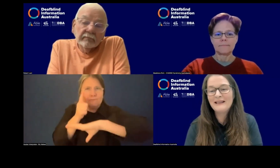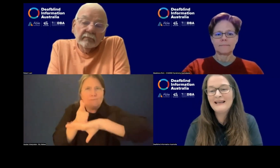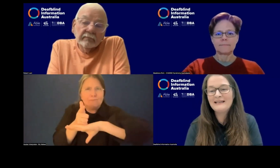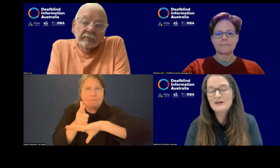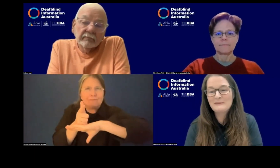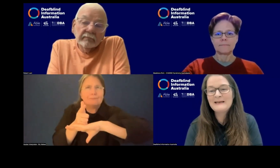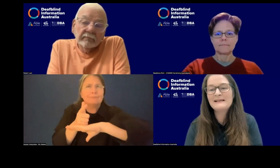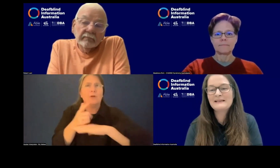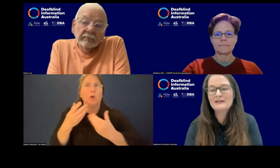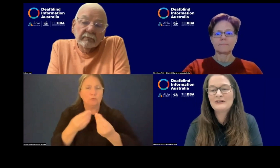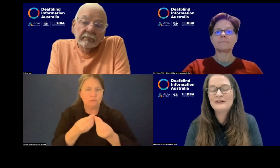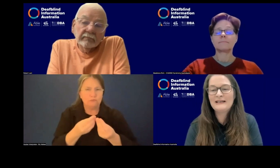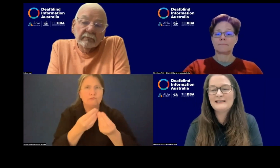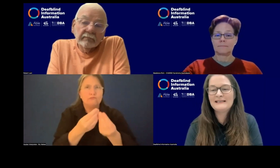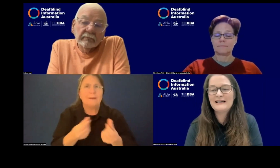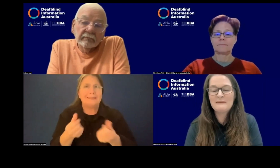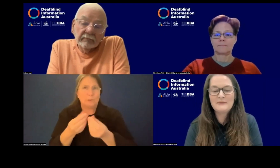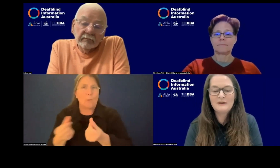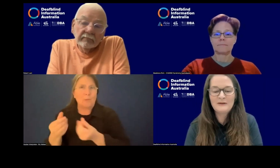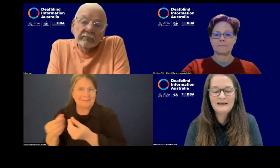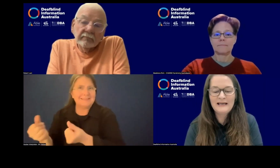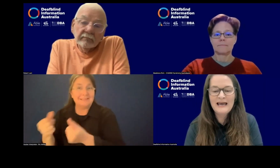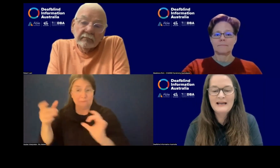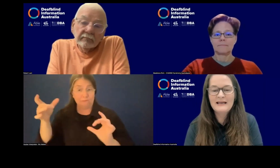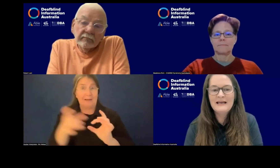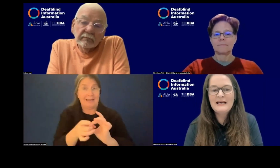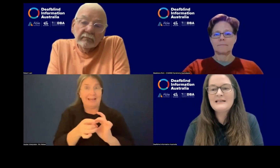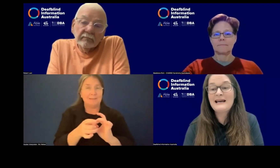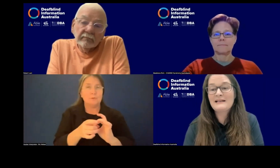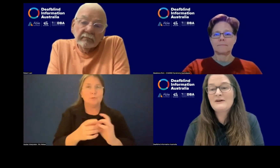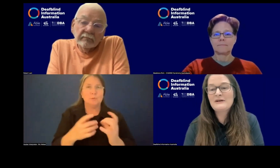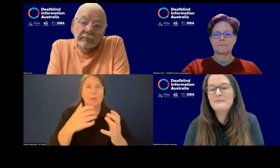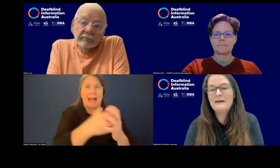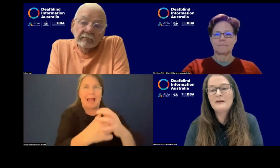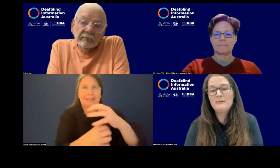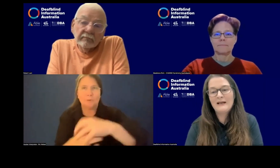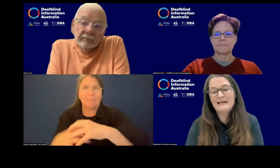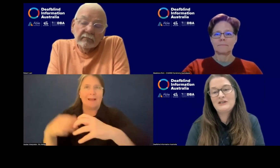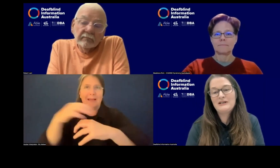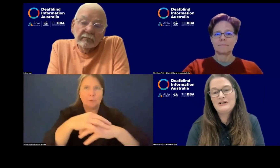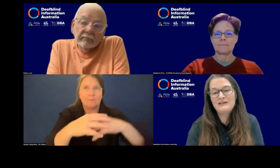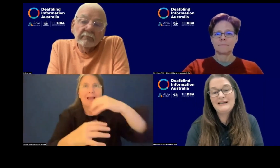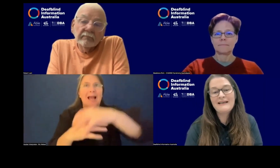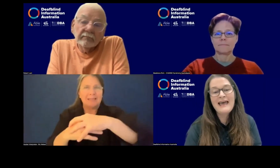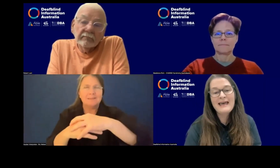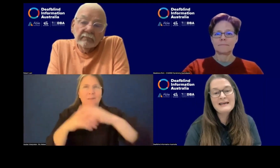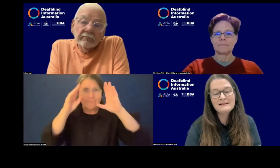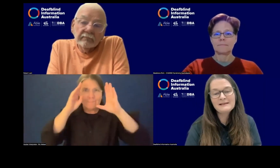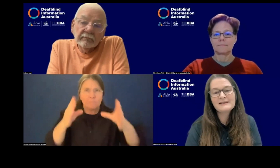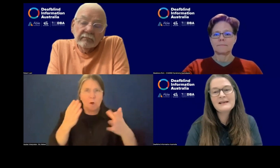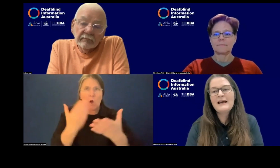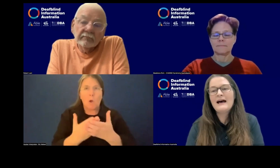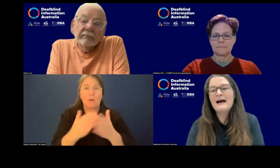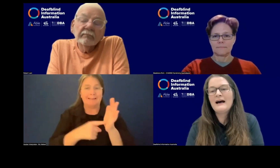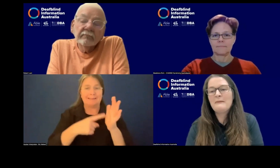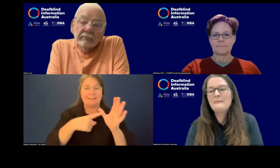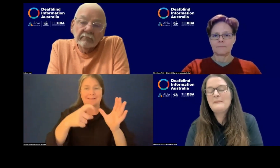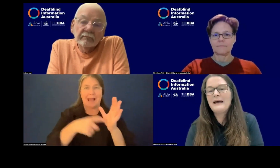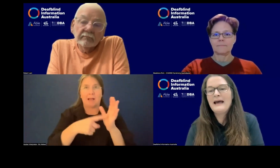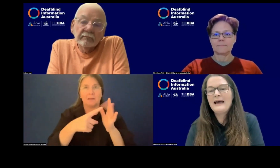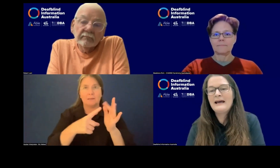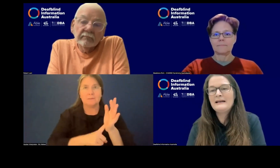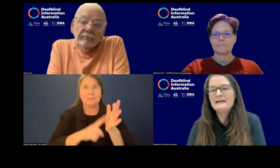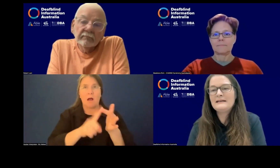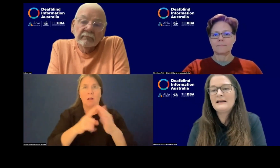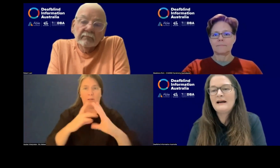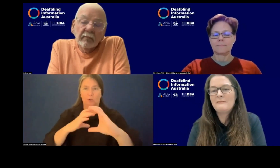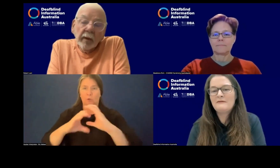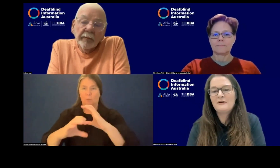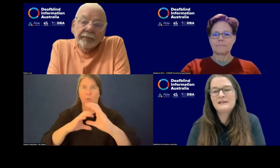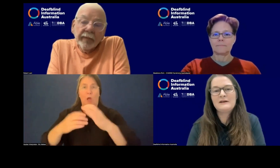on that topic, so it's looking at tactile communication using the hands, and focussing